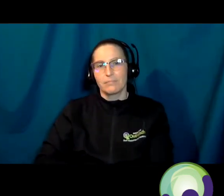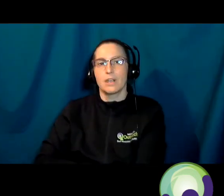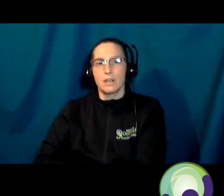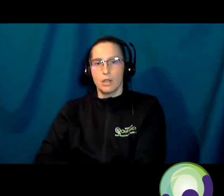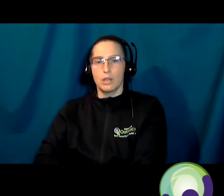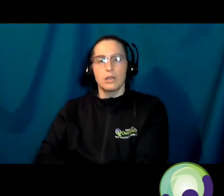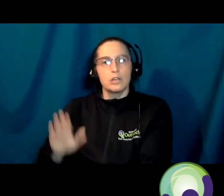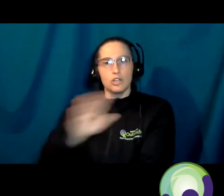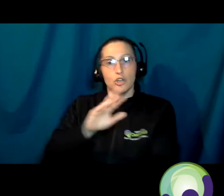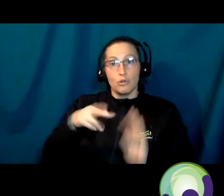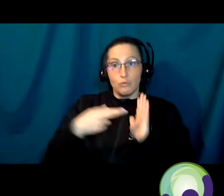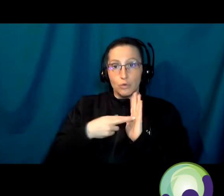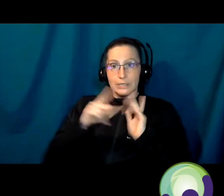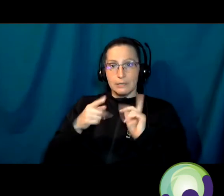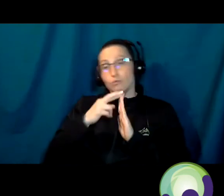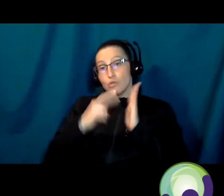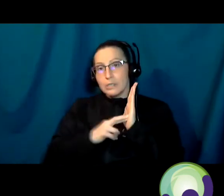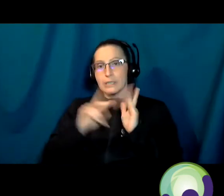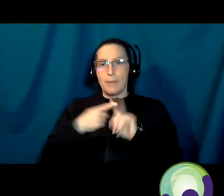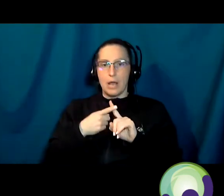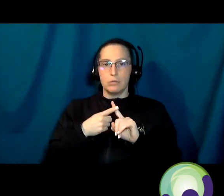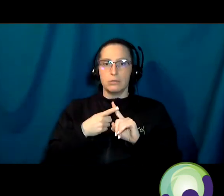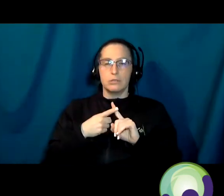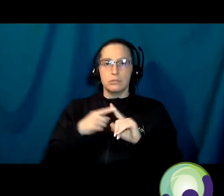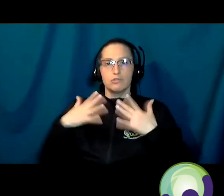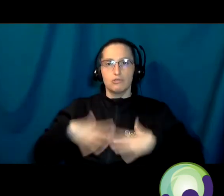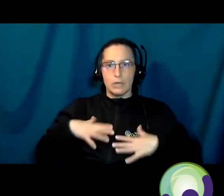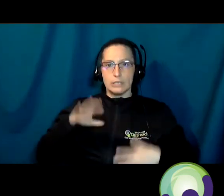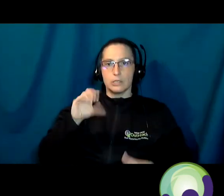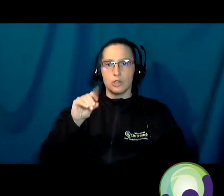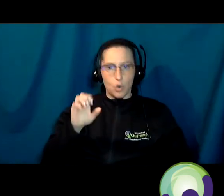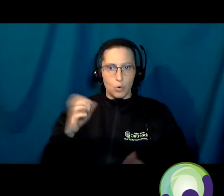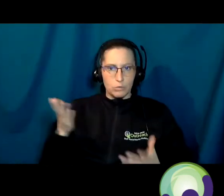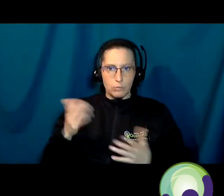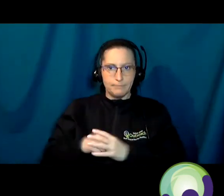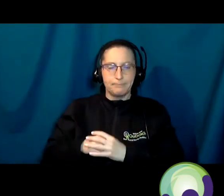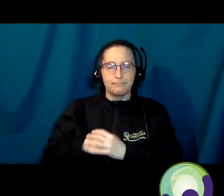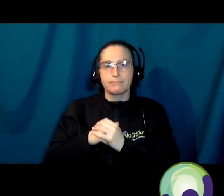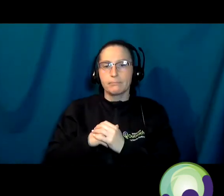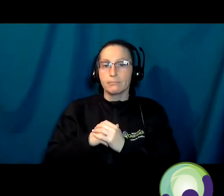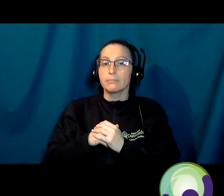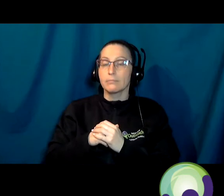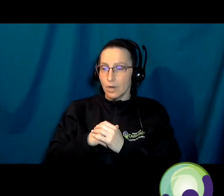code? Do you have uniforms, hair net...casual? How did that work? Anna Marie: So we do. In any